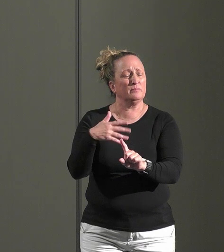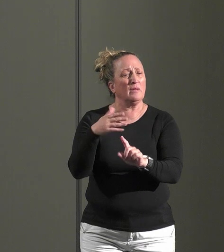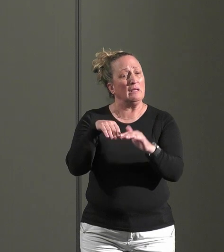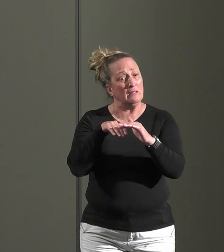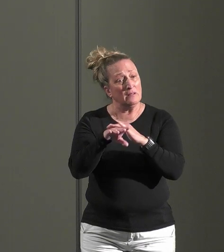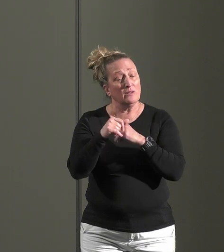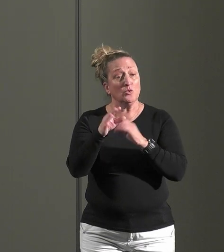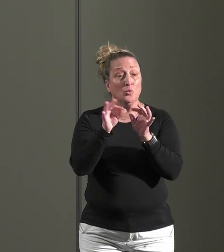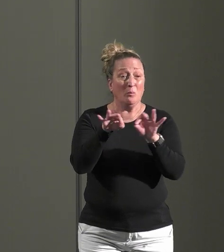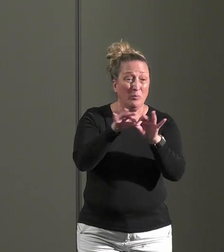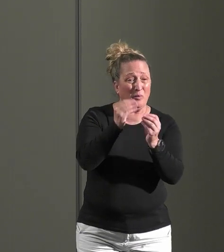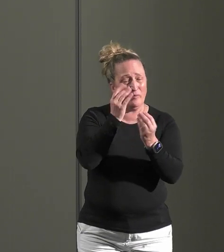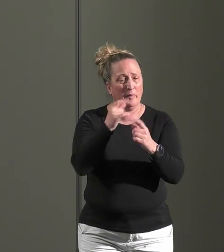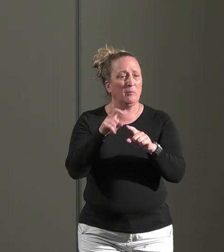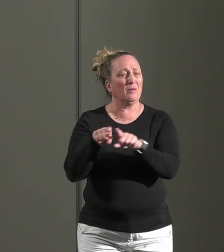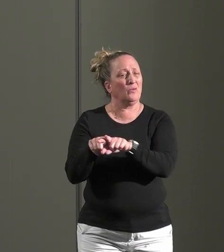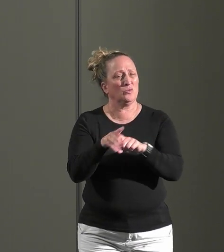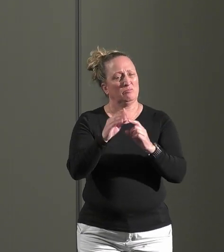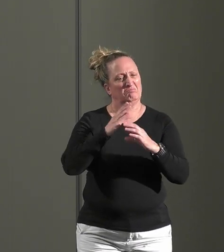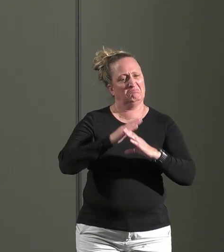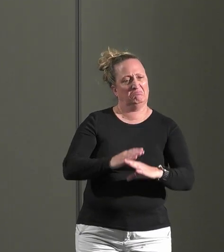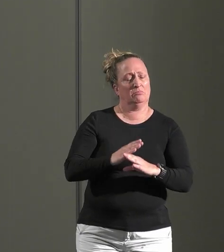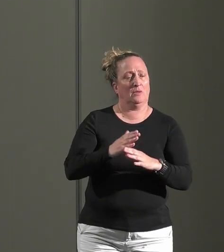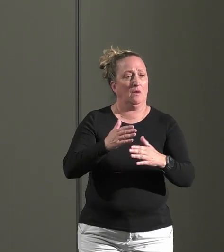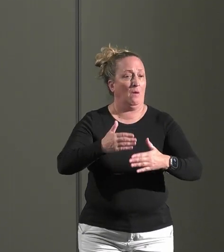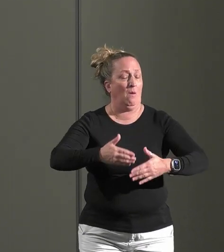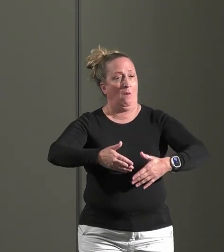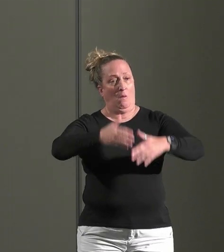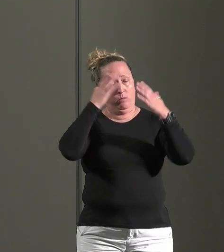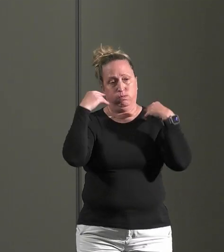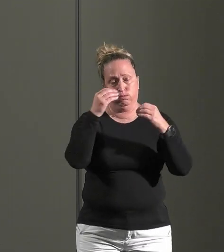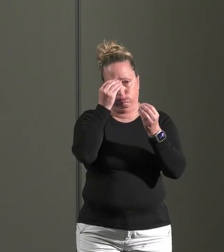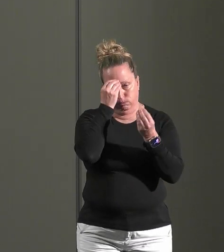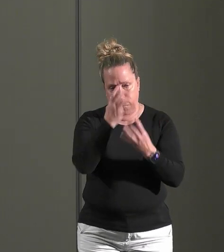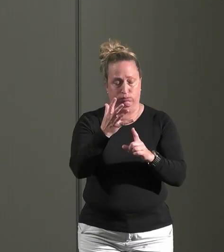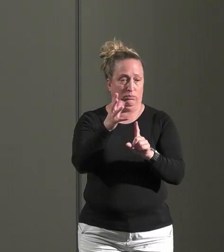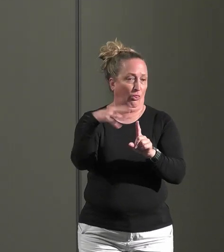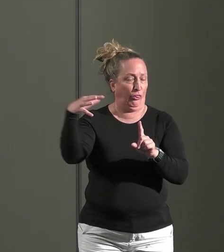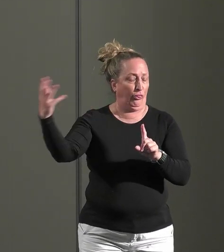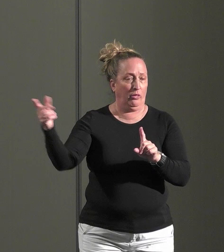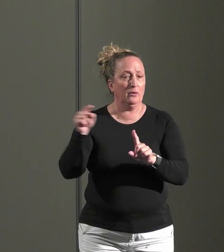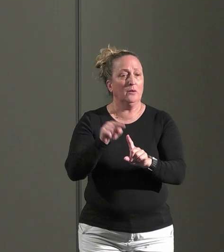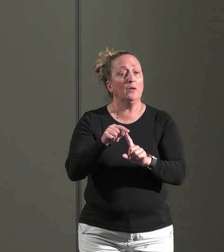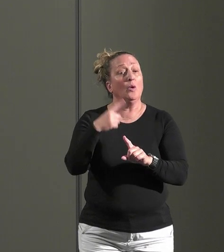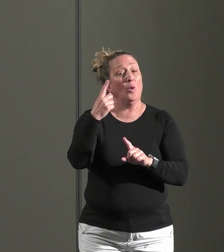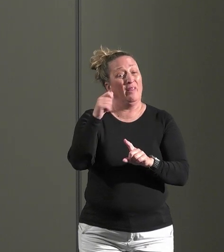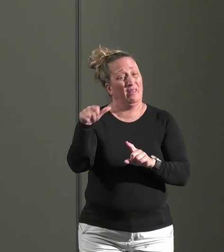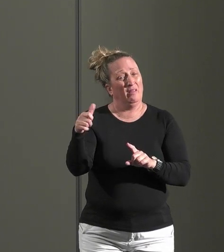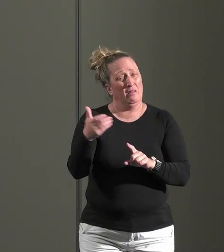relevant information but also preventing over communication. And one more thing we could do